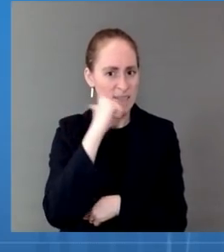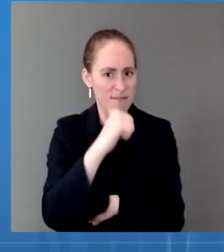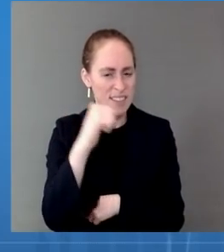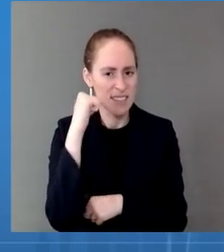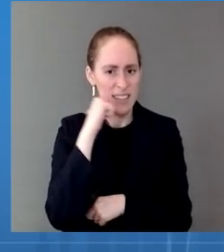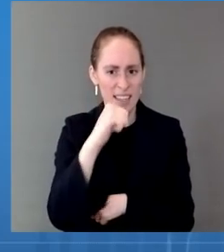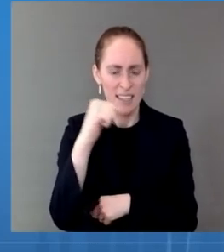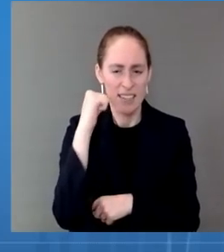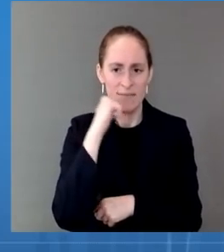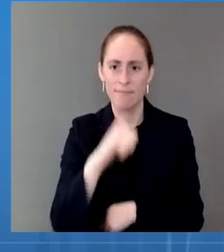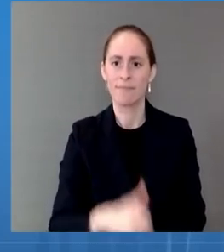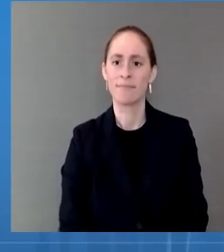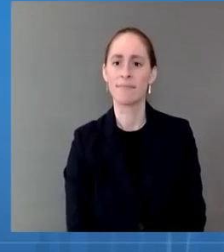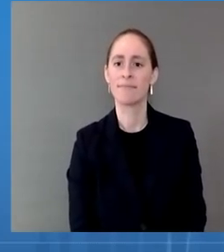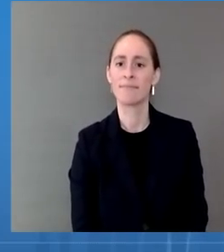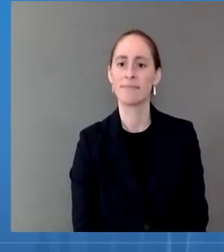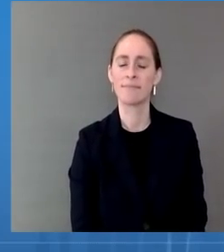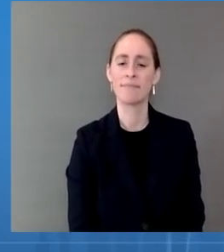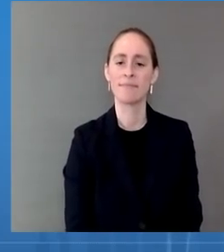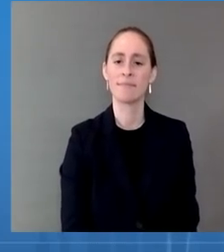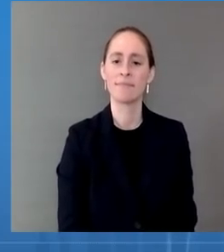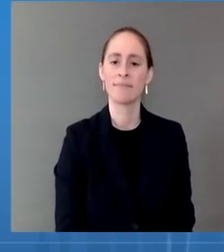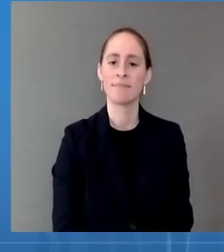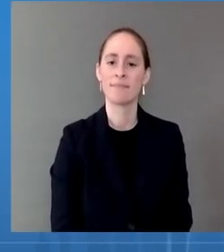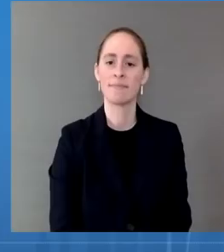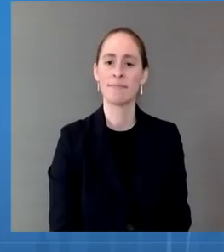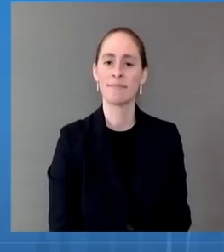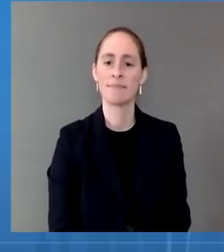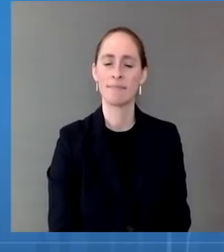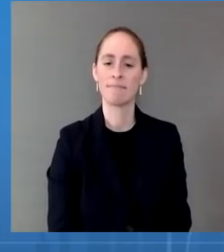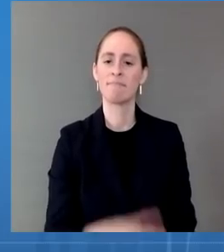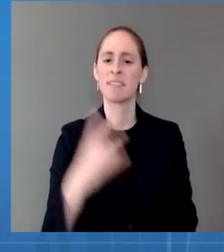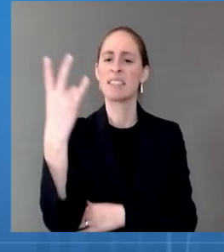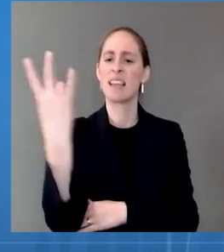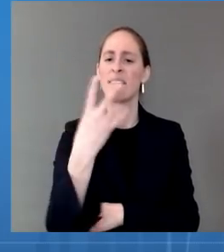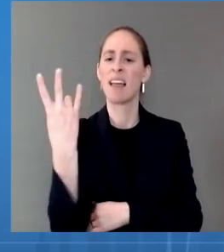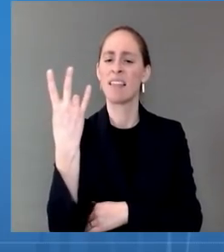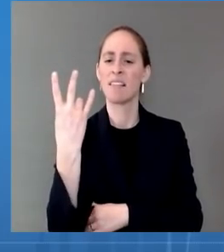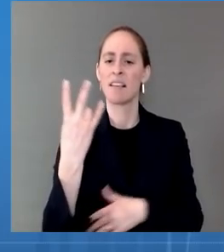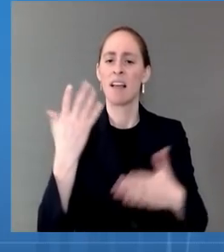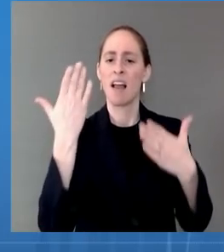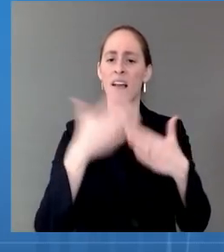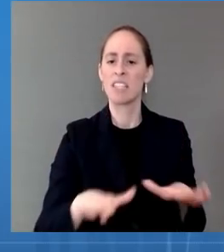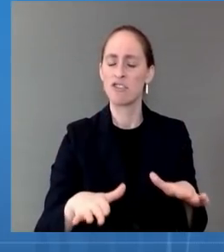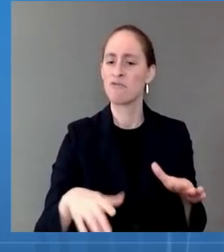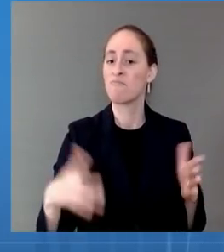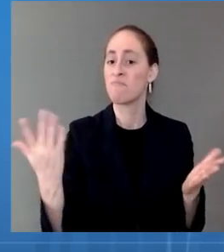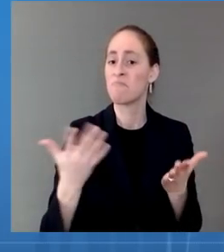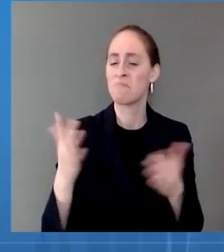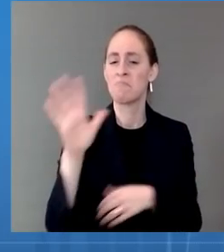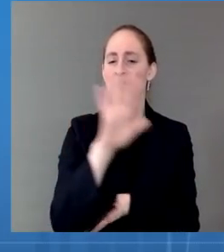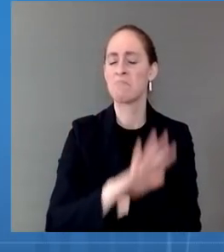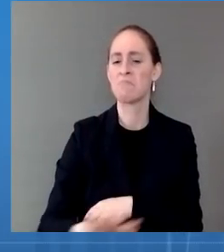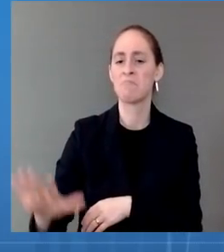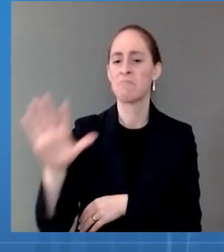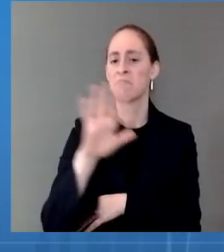And the seven day average of daily deaths are at about 1100 per day, which is an increase of about 28 percent over the prior week.